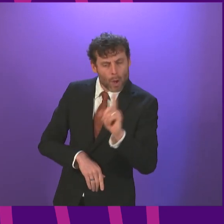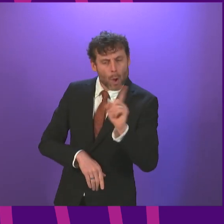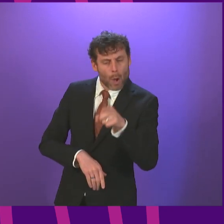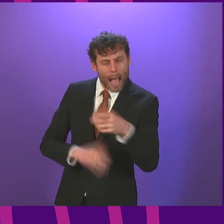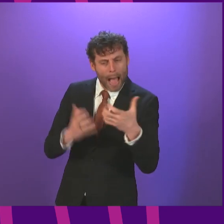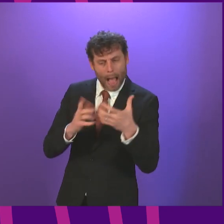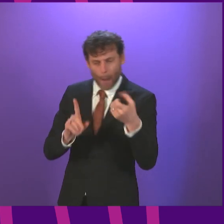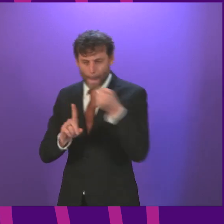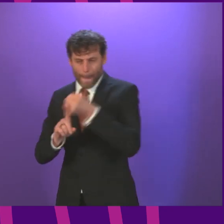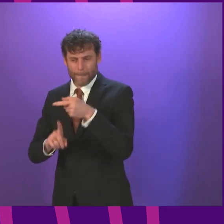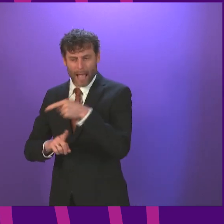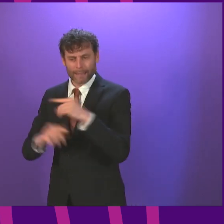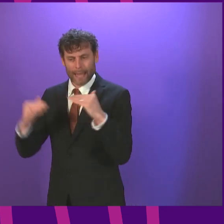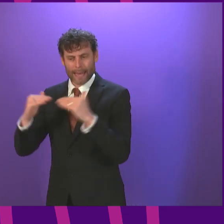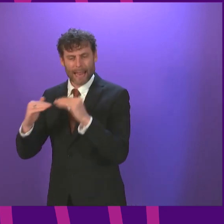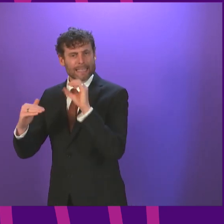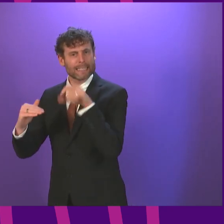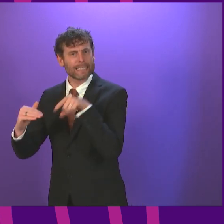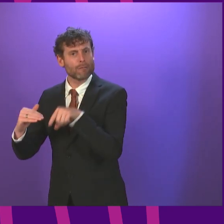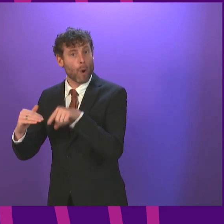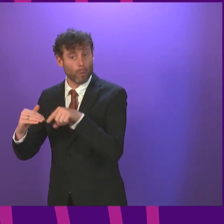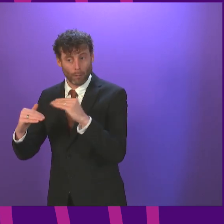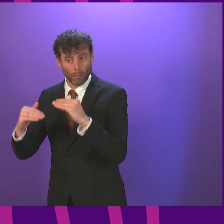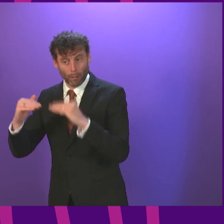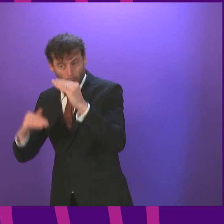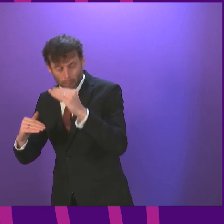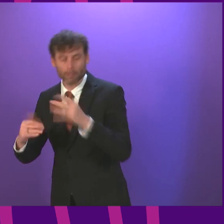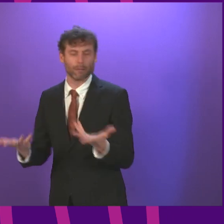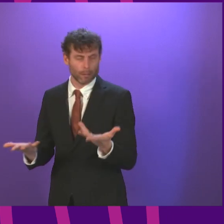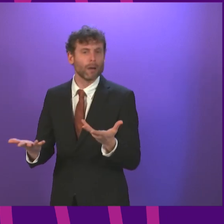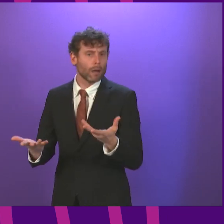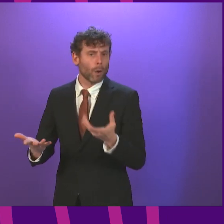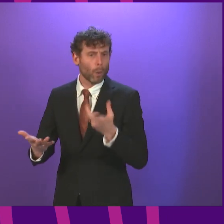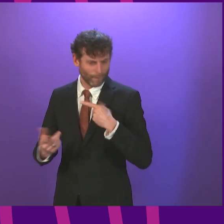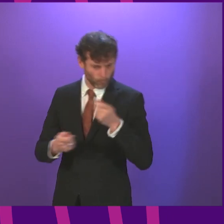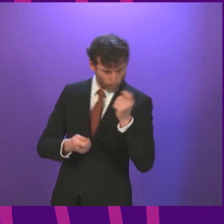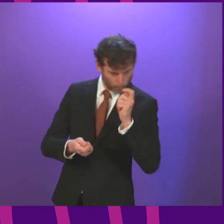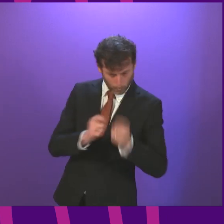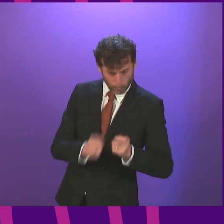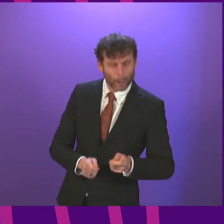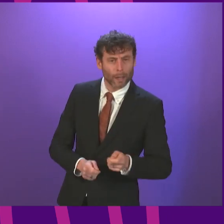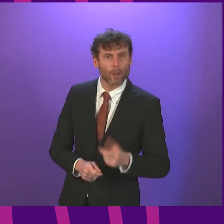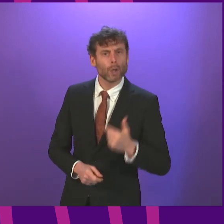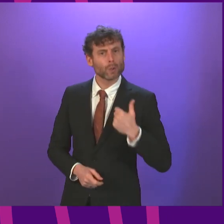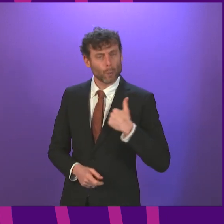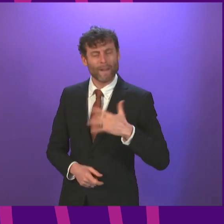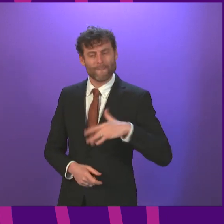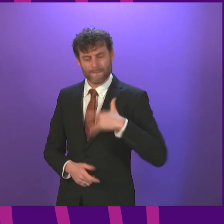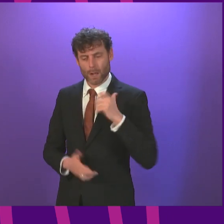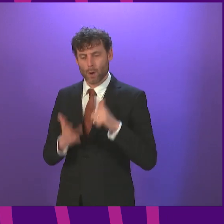goes through. We are extremely serious about using COP26 is a catalyst for that, and to make it a pressure